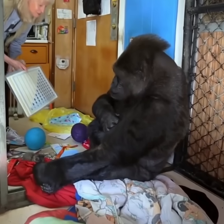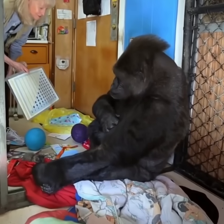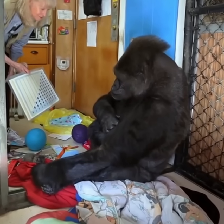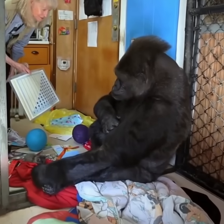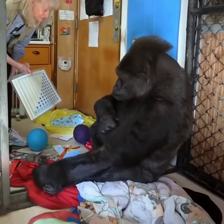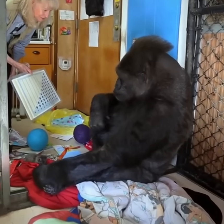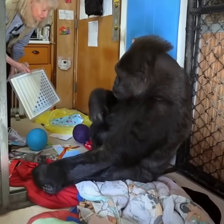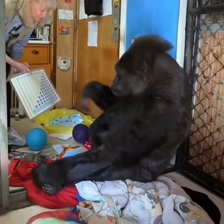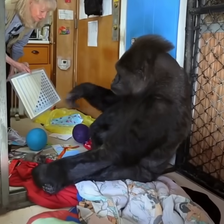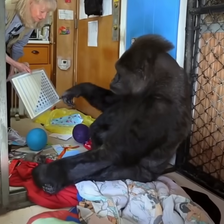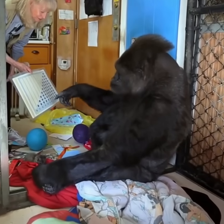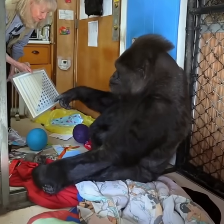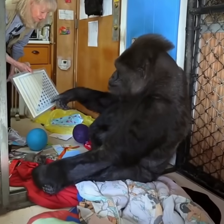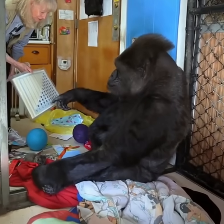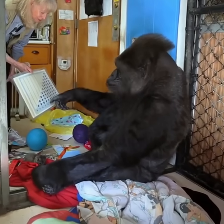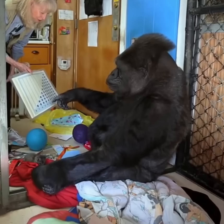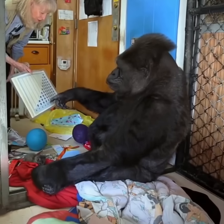it's probably good Koko and Penny weren't separated.